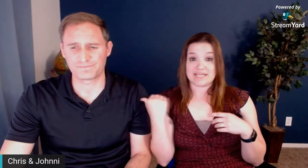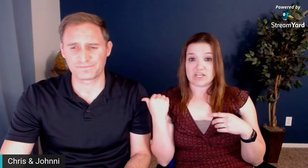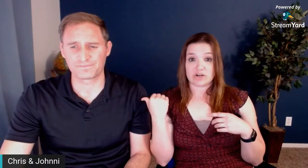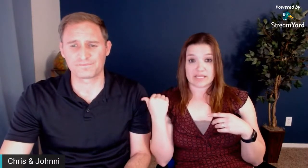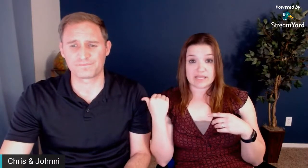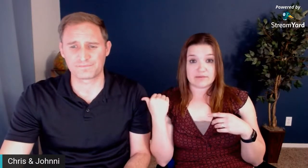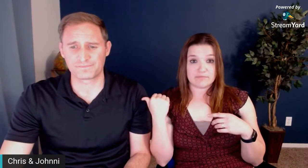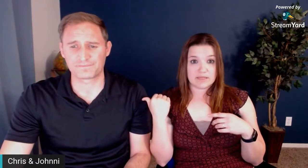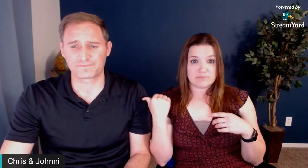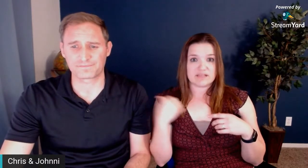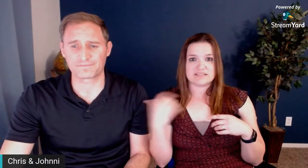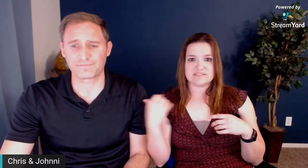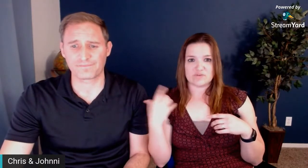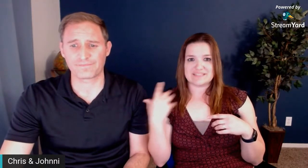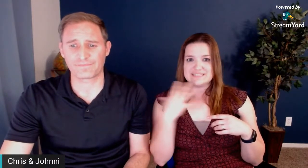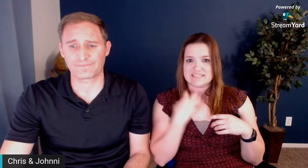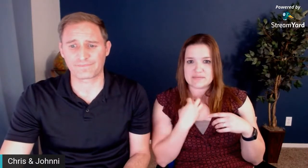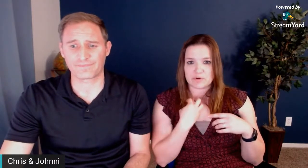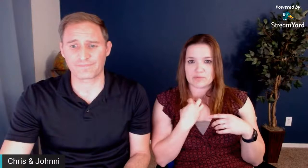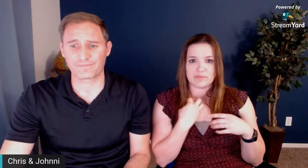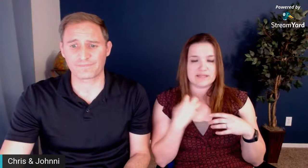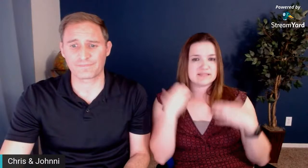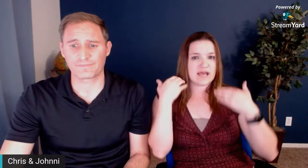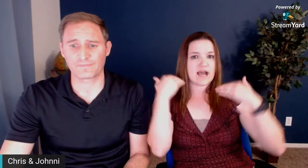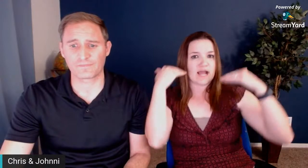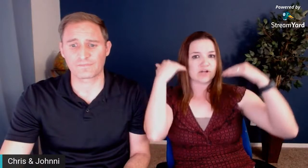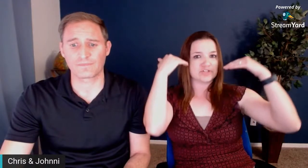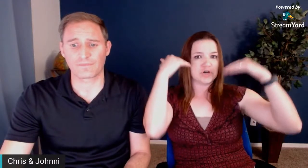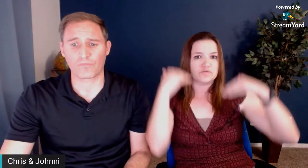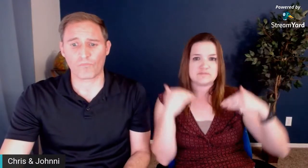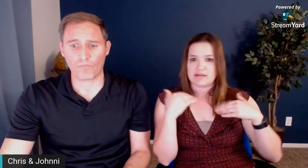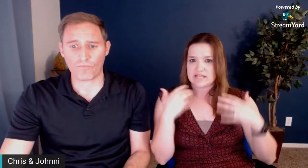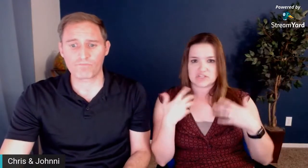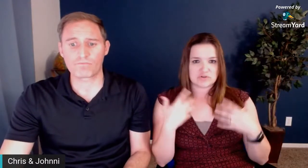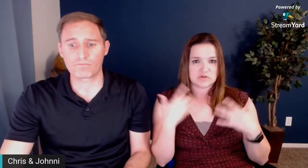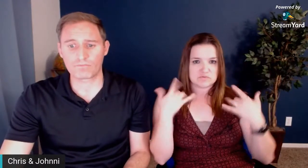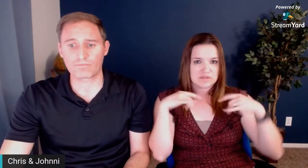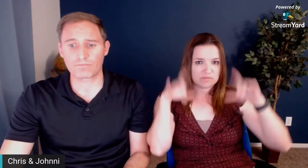he can hear him because his voice is deeper but it's at higher tones that my dad struggles with